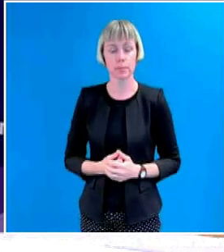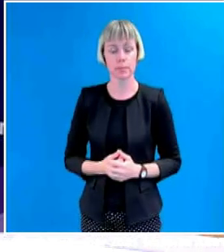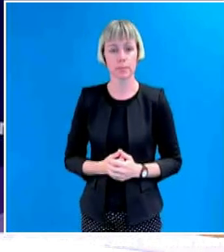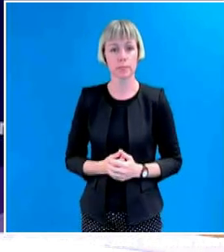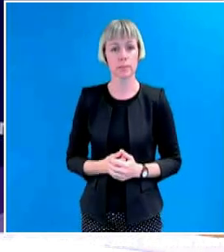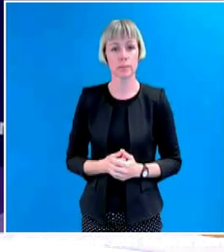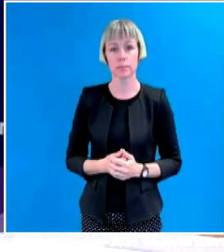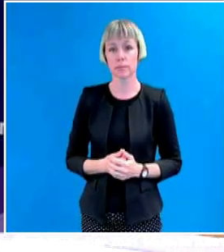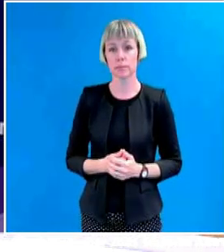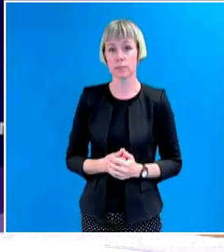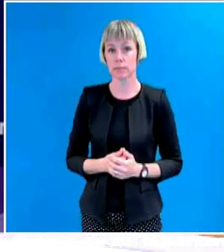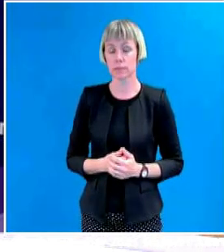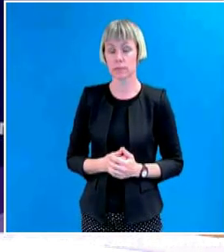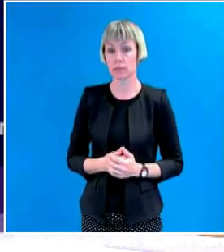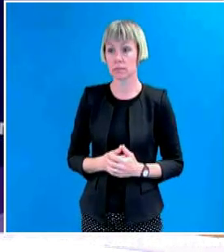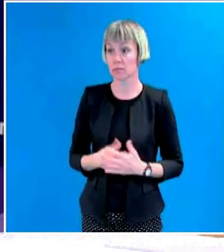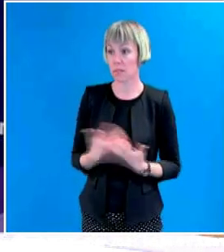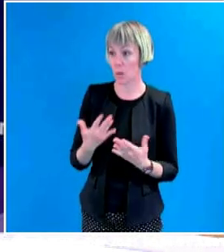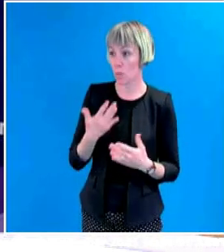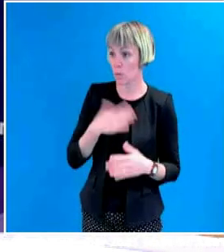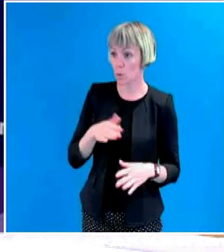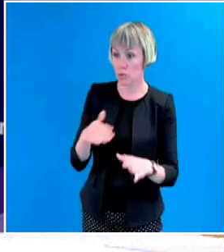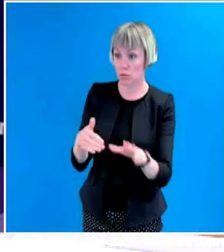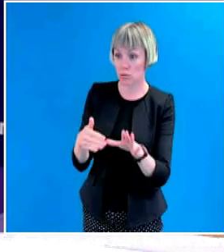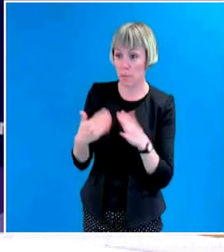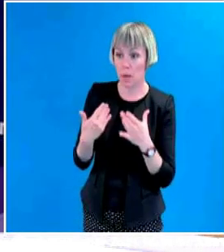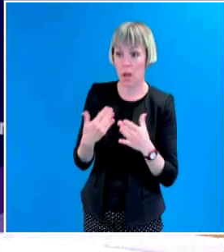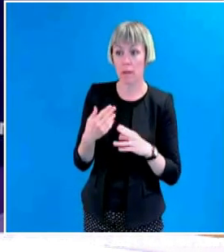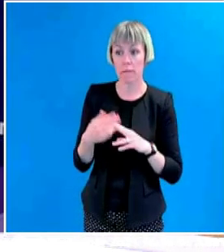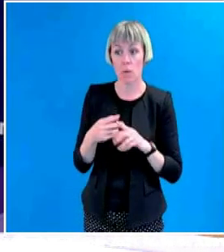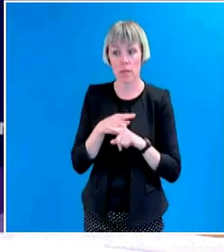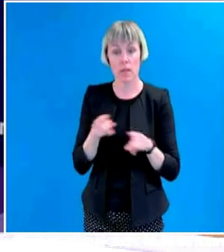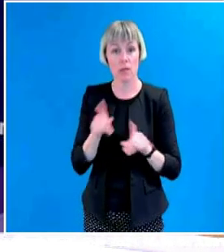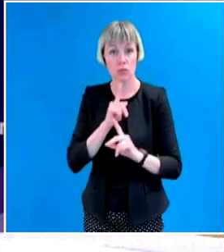Is there anybody who wishes to say anything about those directions?